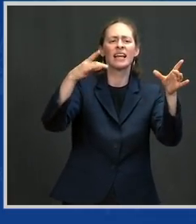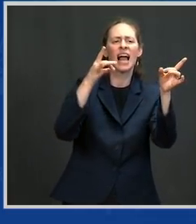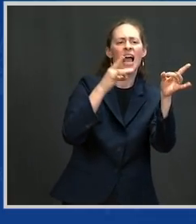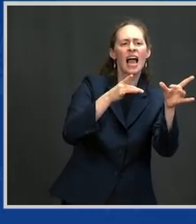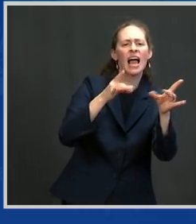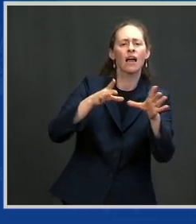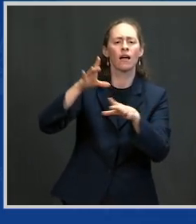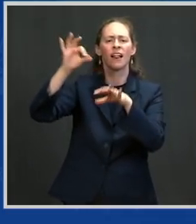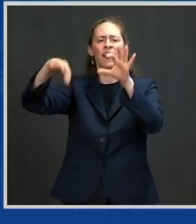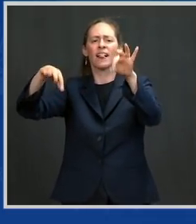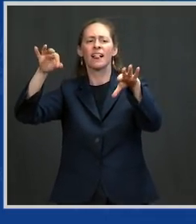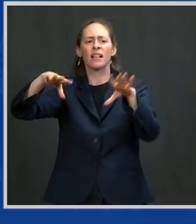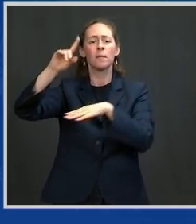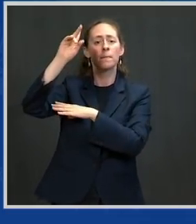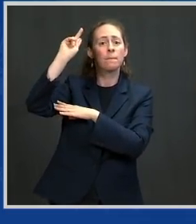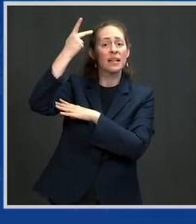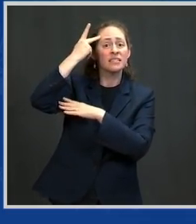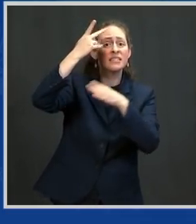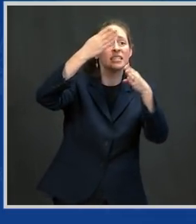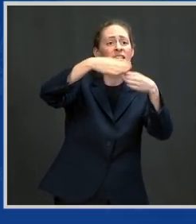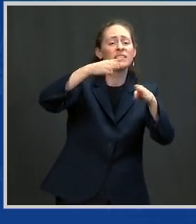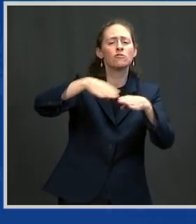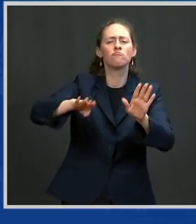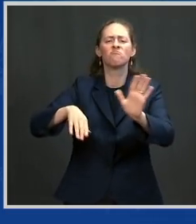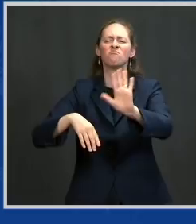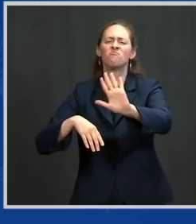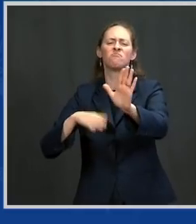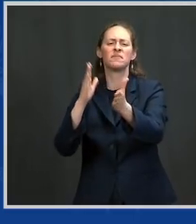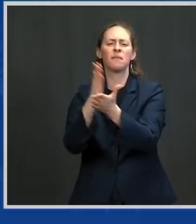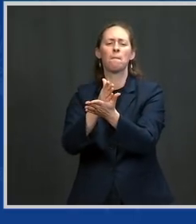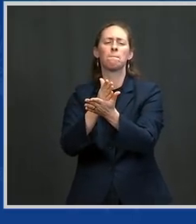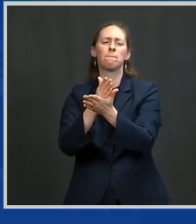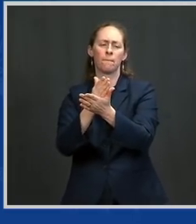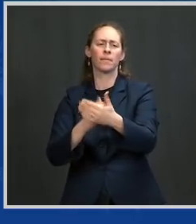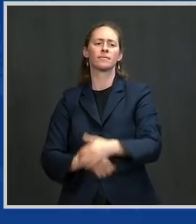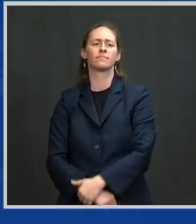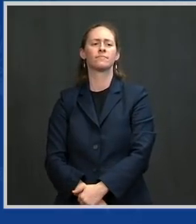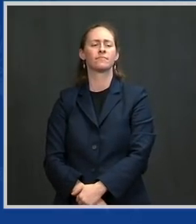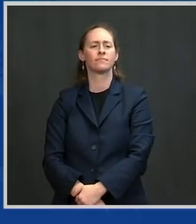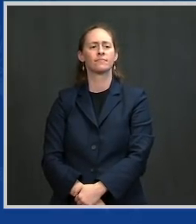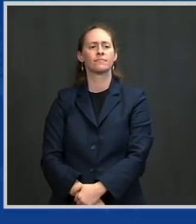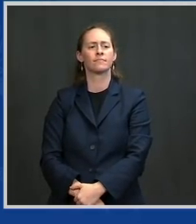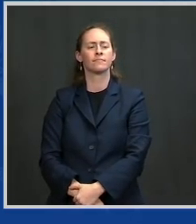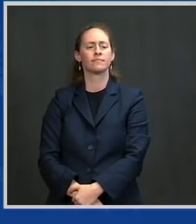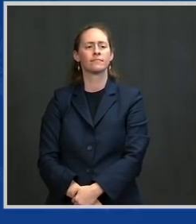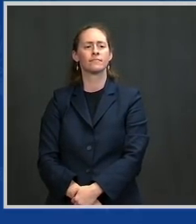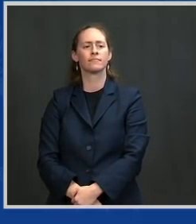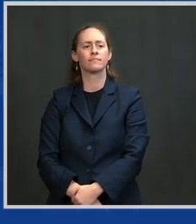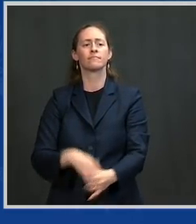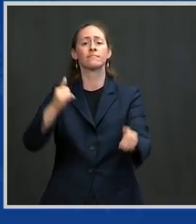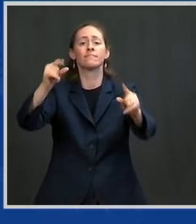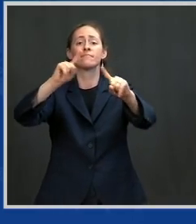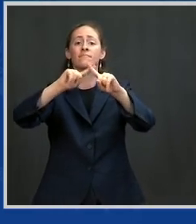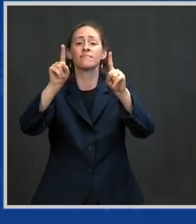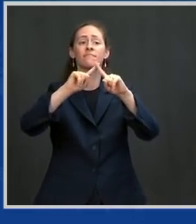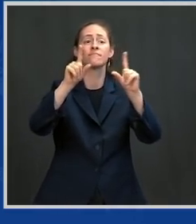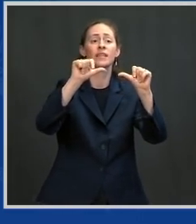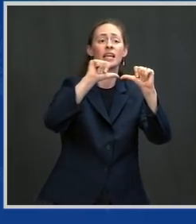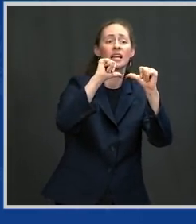invest in strengthening the institutions that underpin and safeguard our cherished democratic values, as well as protecting the free press